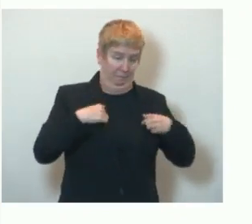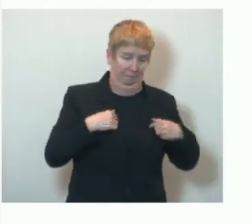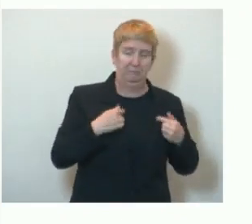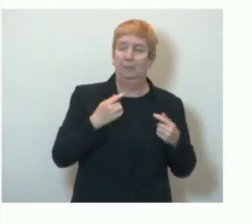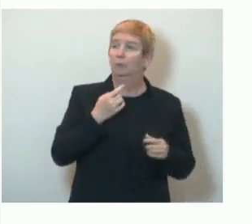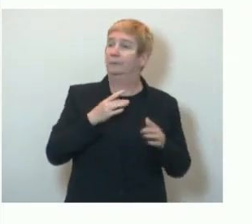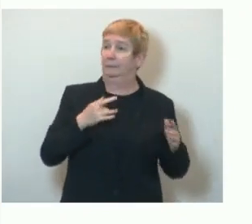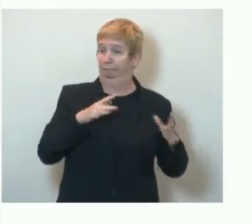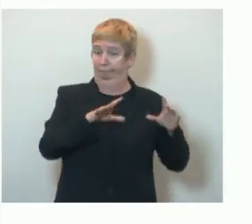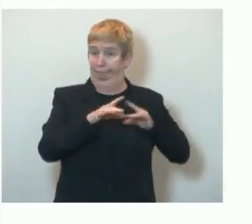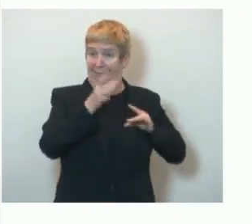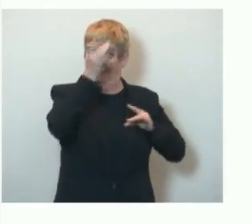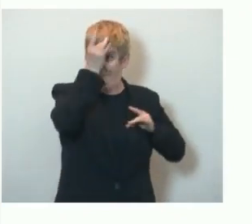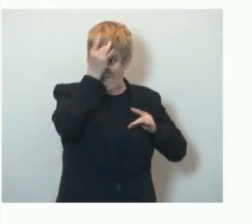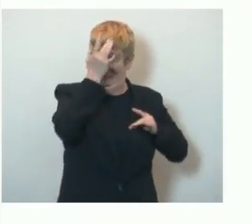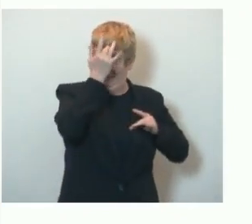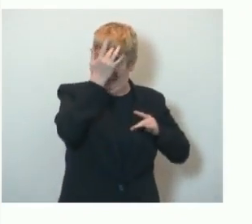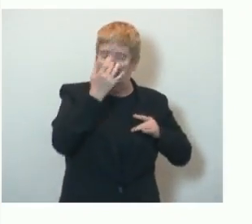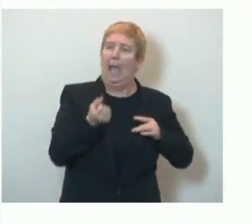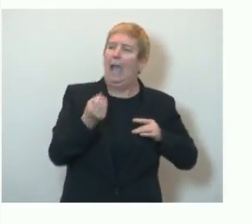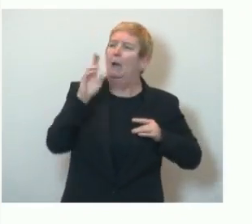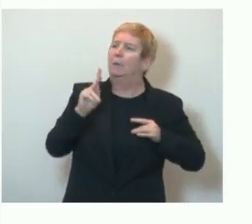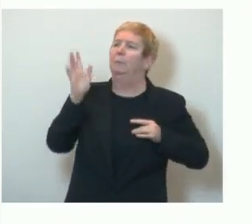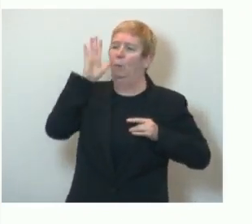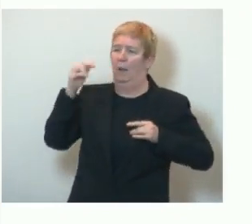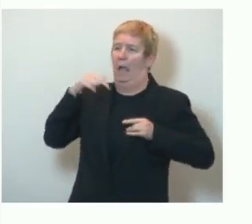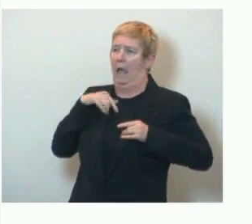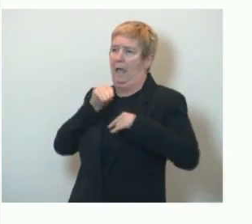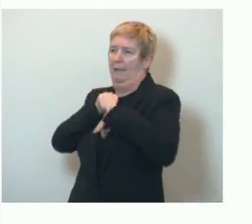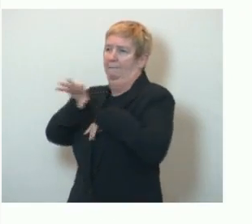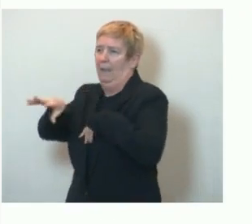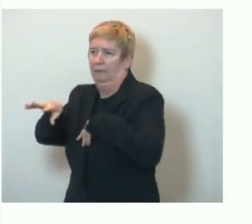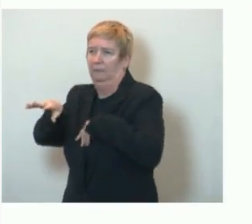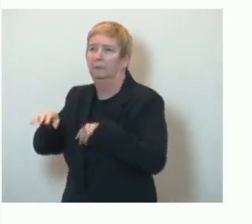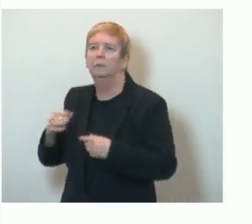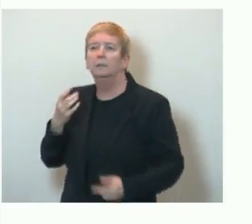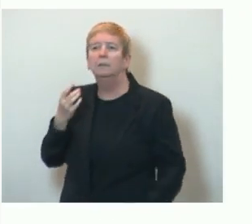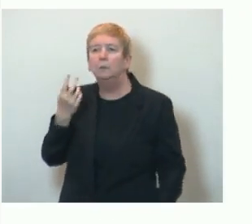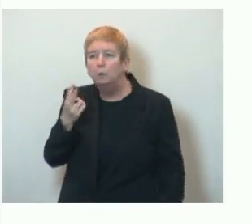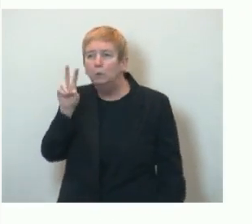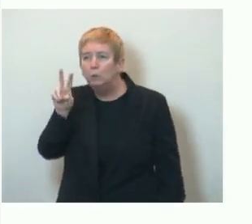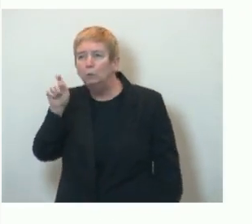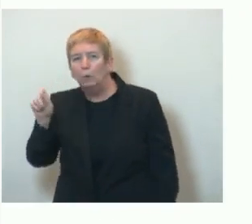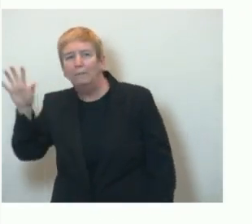ABOUT 2.5 AT THE VERY BEGINNING. IT’S THE NUMBER OF PEOPLE THAT THE AVERAGE PERSON.